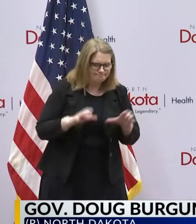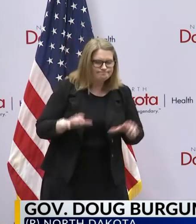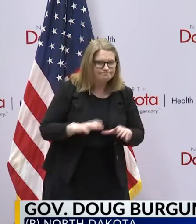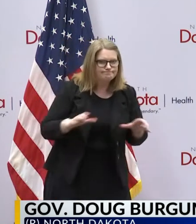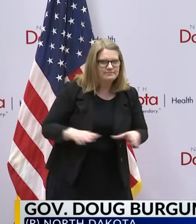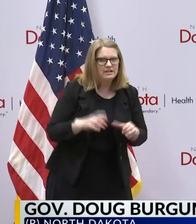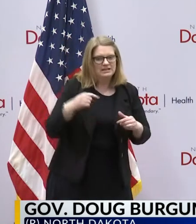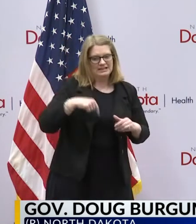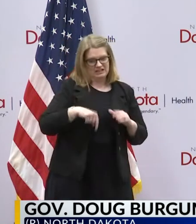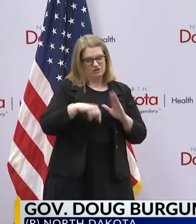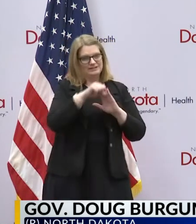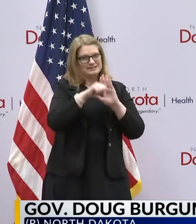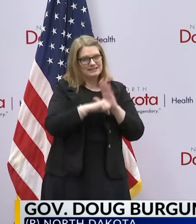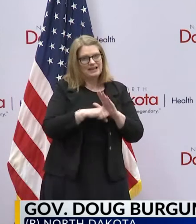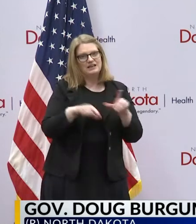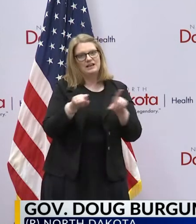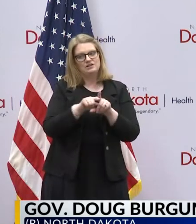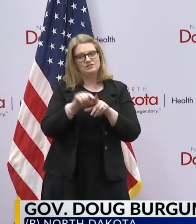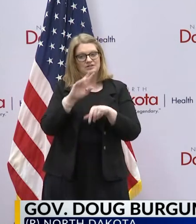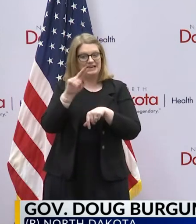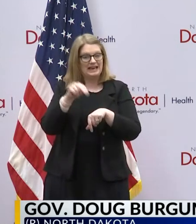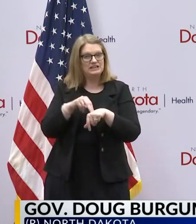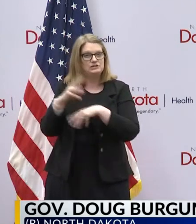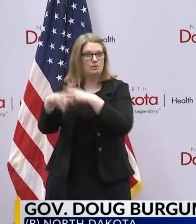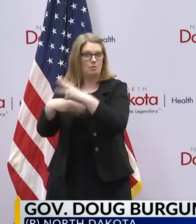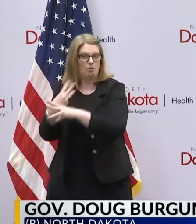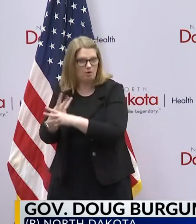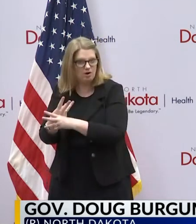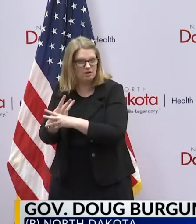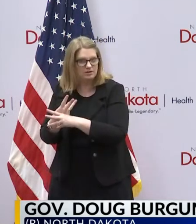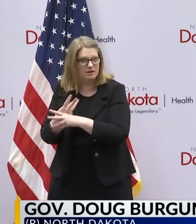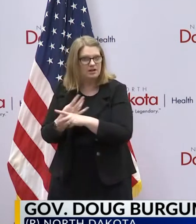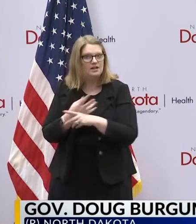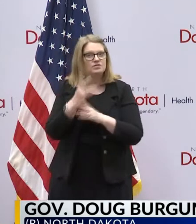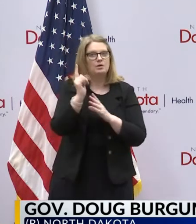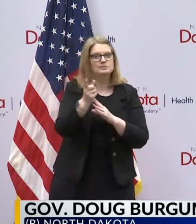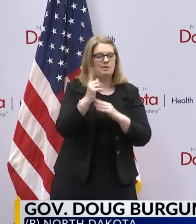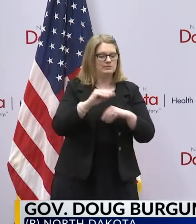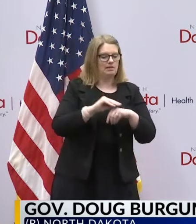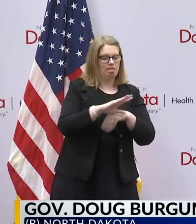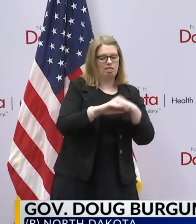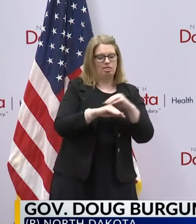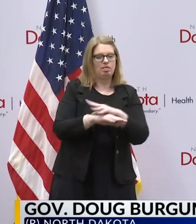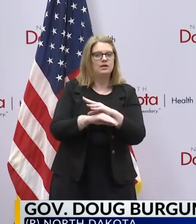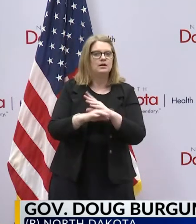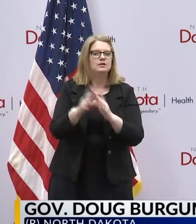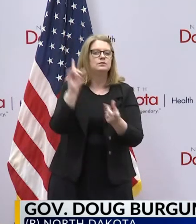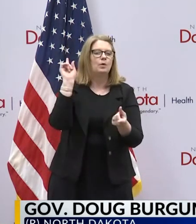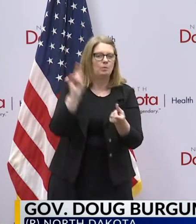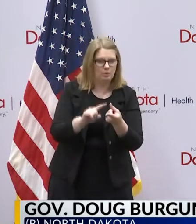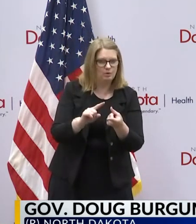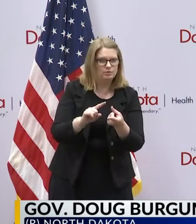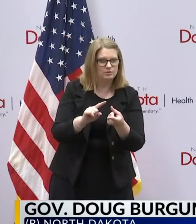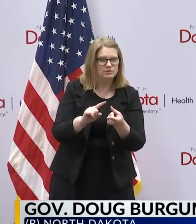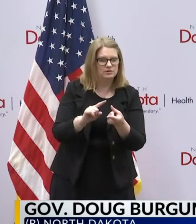THAT WE WERE GOING TO TAKE THE EXTRAORDINARY ACTIONS THAT WE DID AS A STATE, AS A NATION, AND AS A WORLD TO REDUCE THOSE